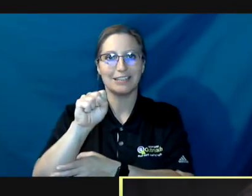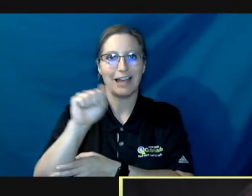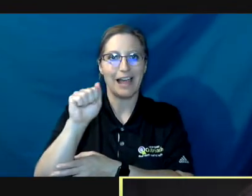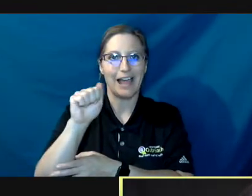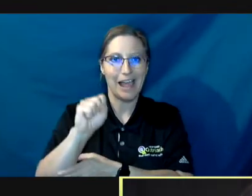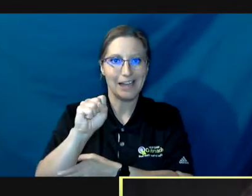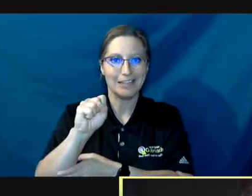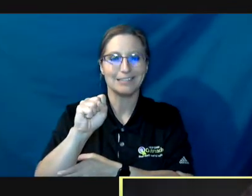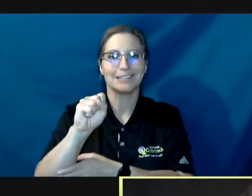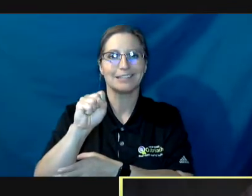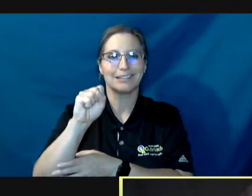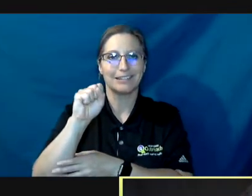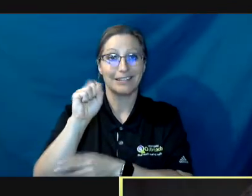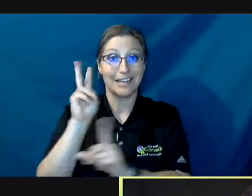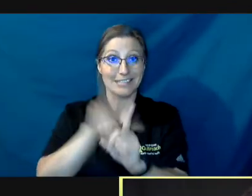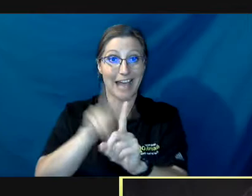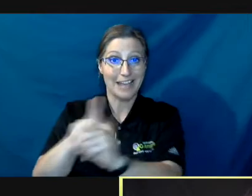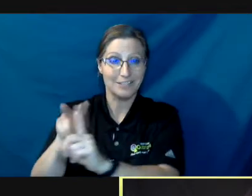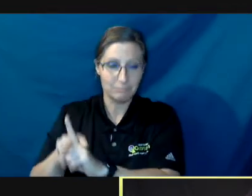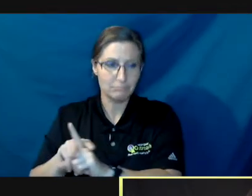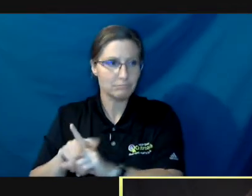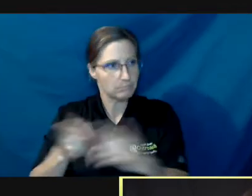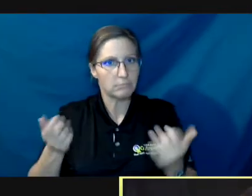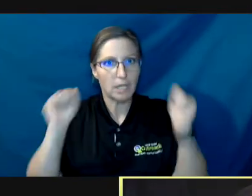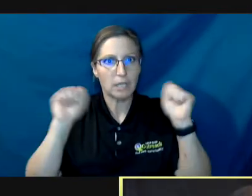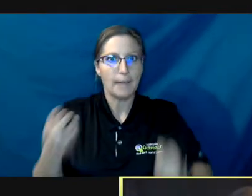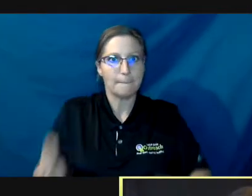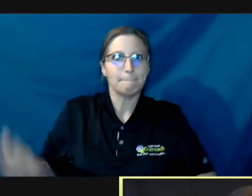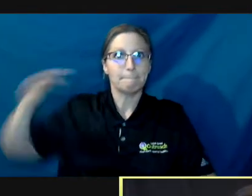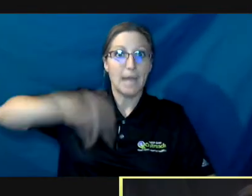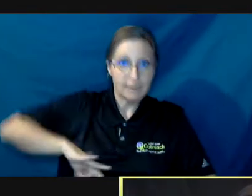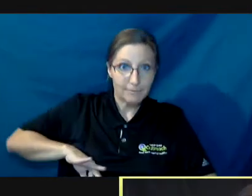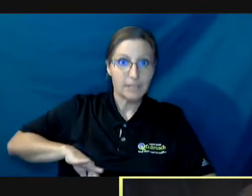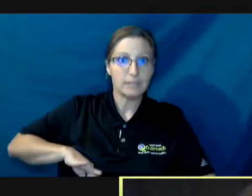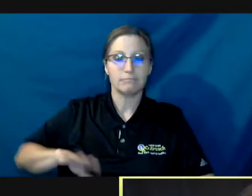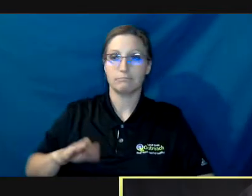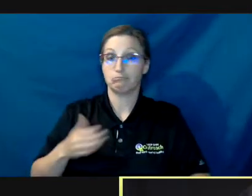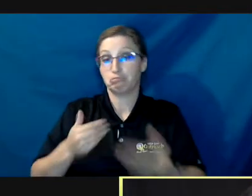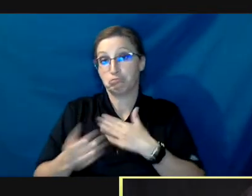and can be very beneficial to a student in the lunchroom,